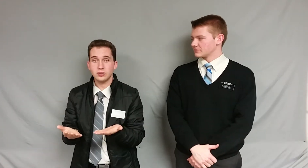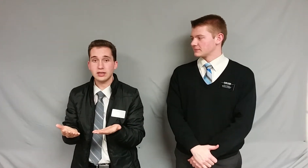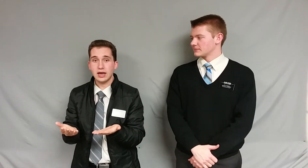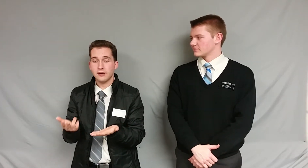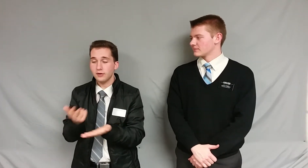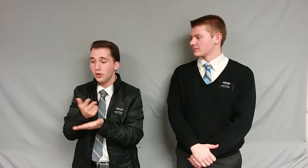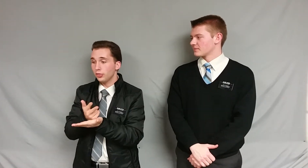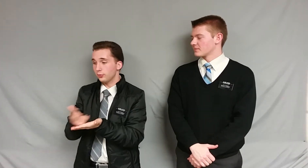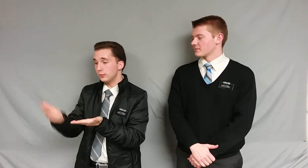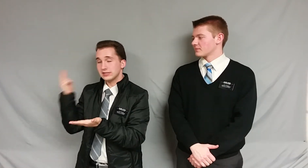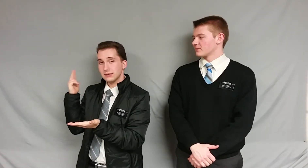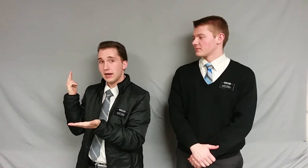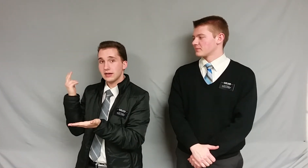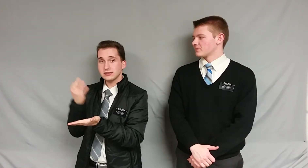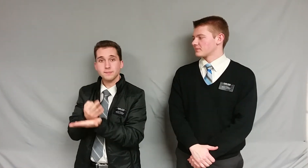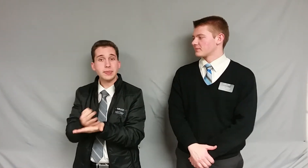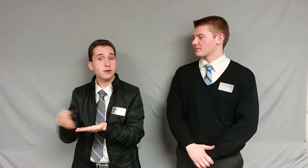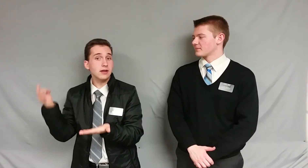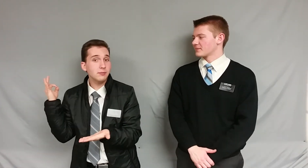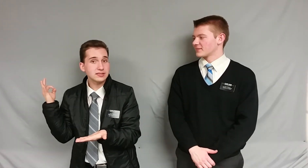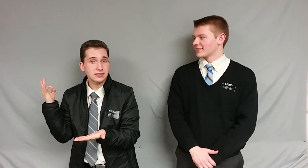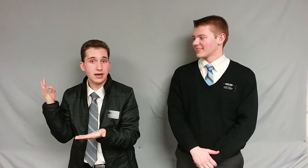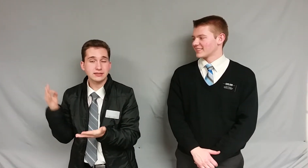We can have THREE-WEEK-PAST or NINE-WEEK-PAST.